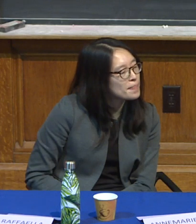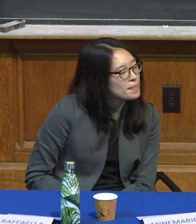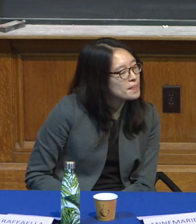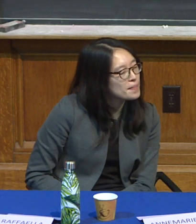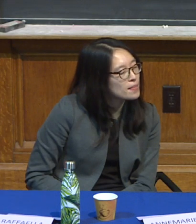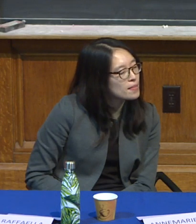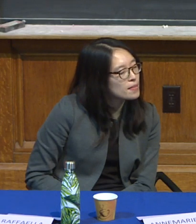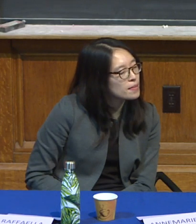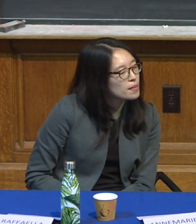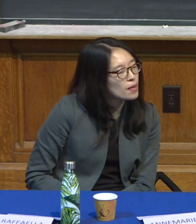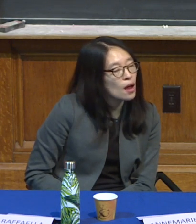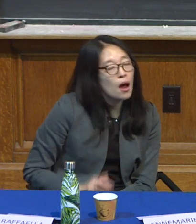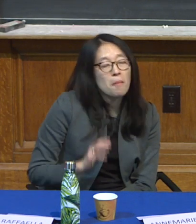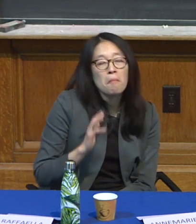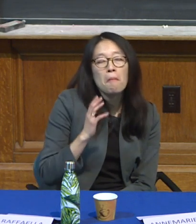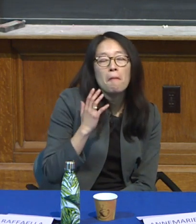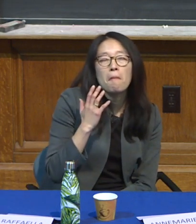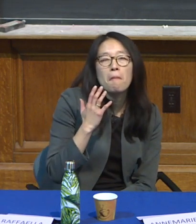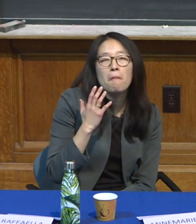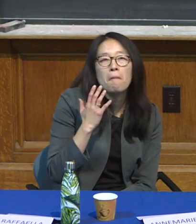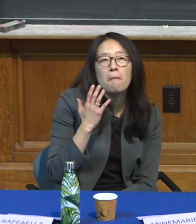[Audience Member] I'm so sorry.